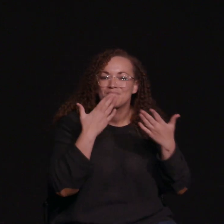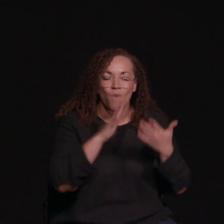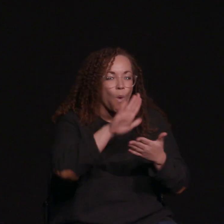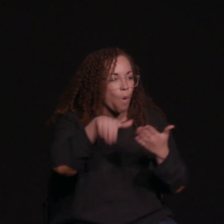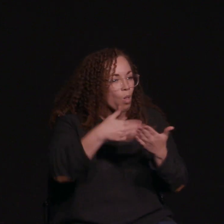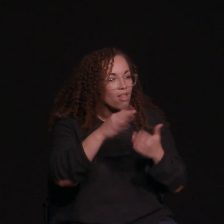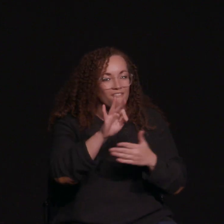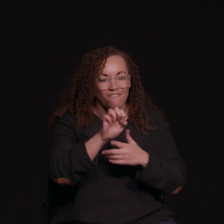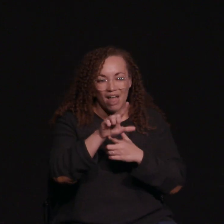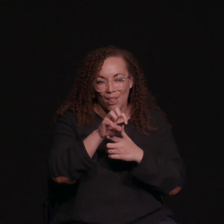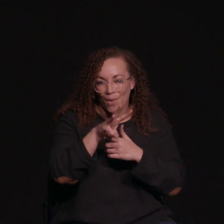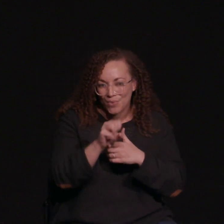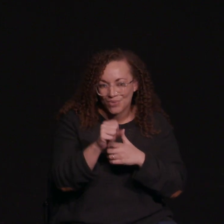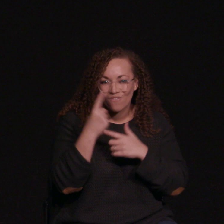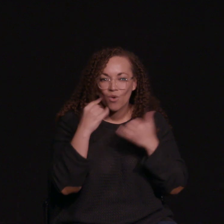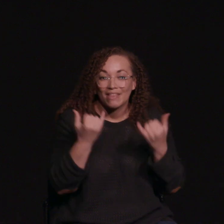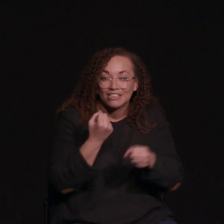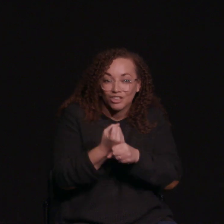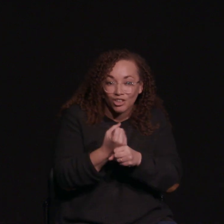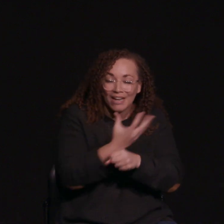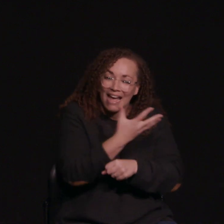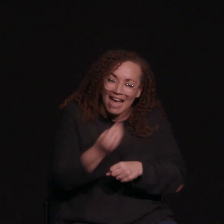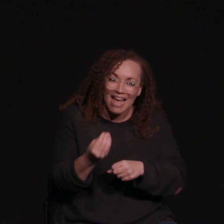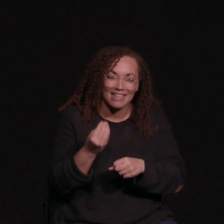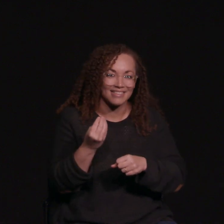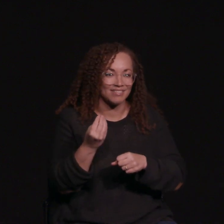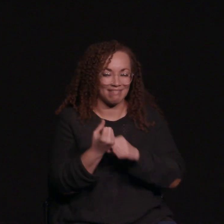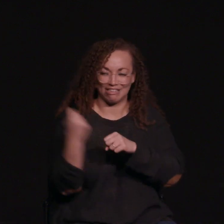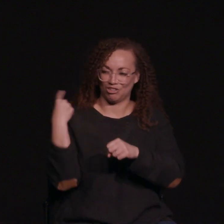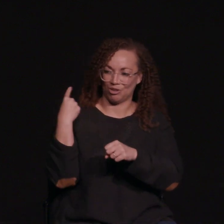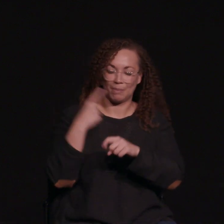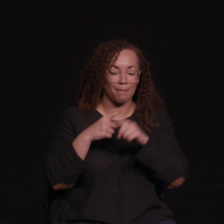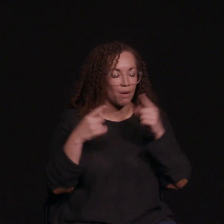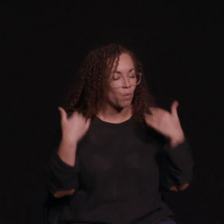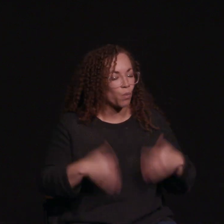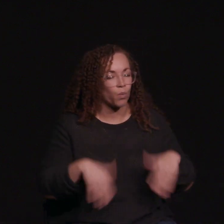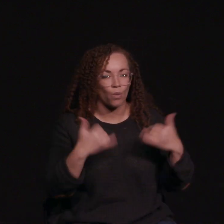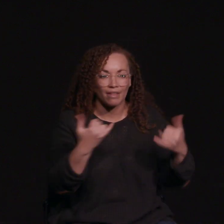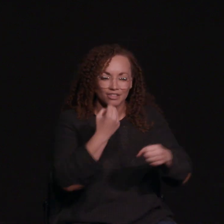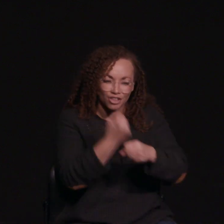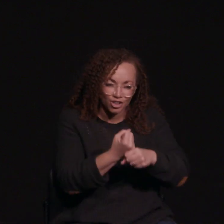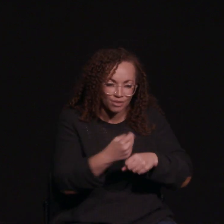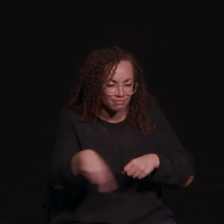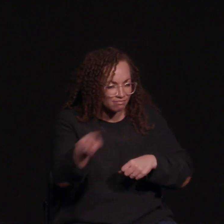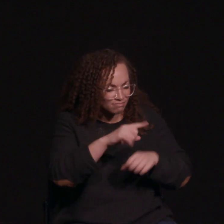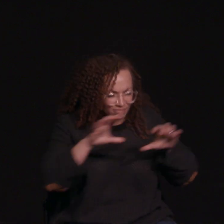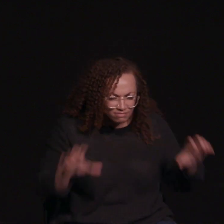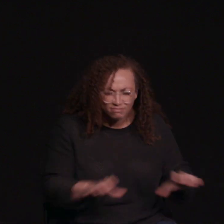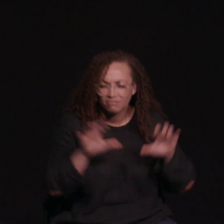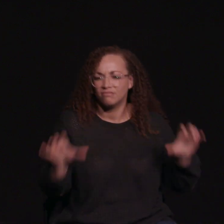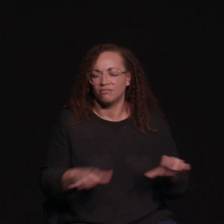this year and last year, but this year what you have done, what you have dreamed, what you have curated